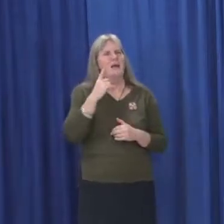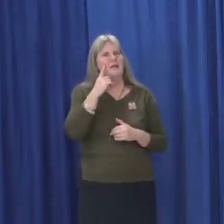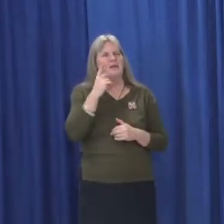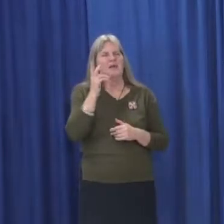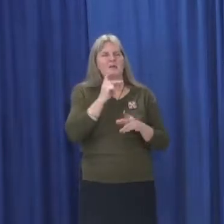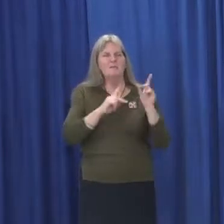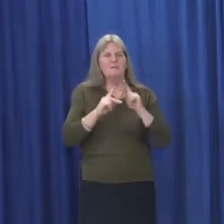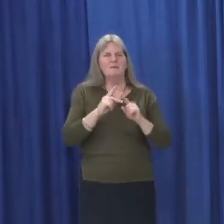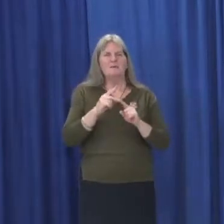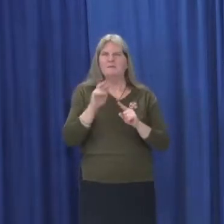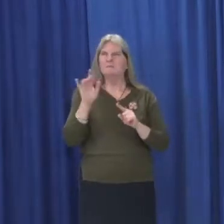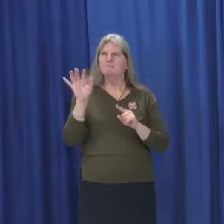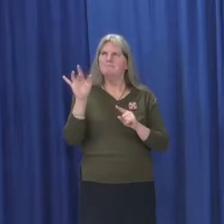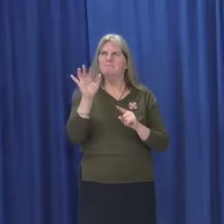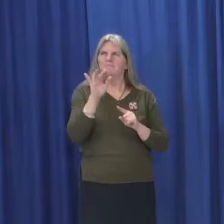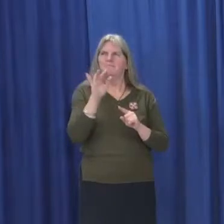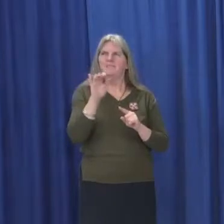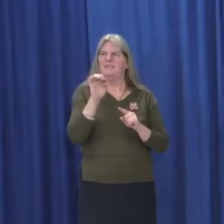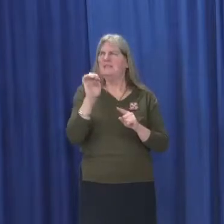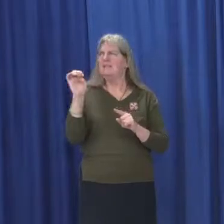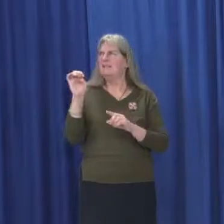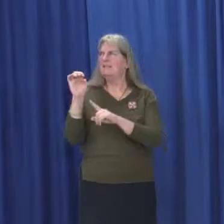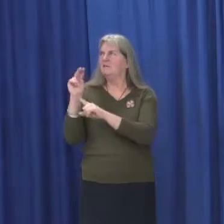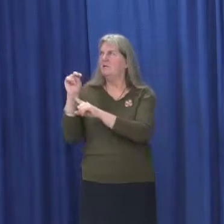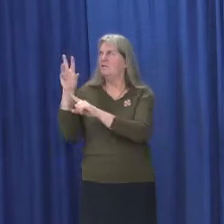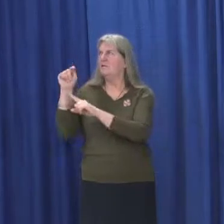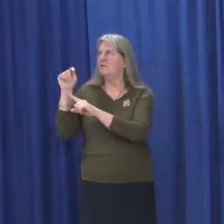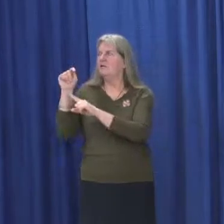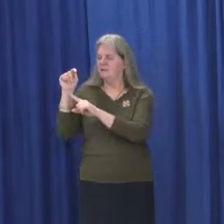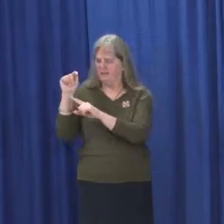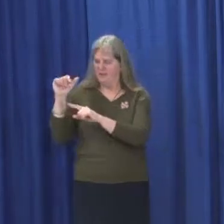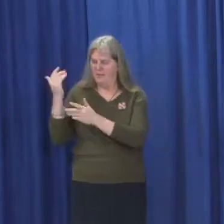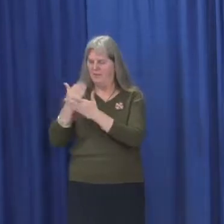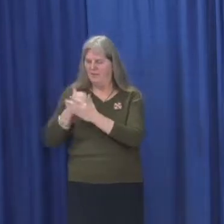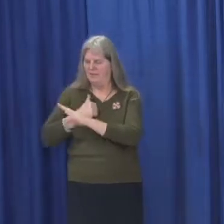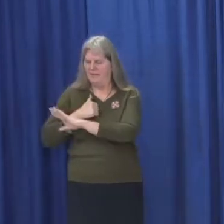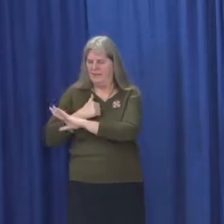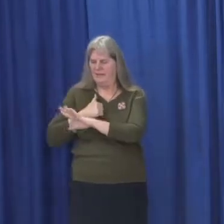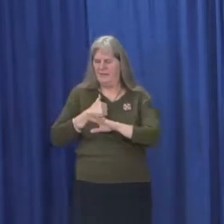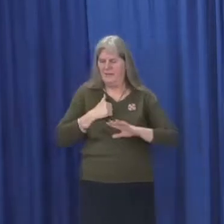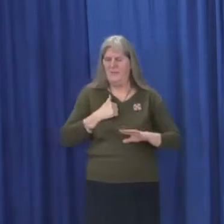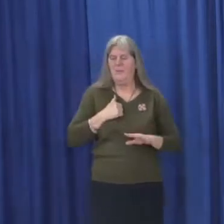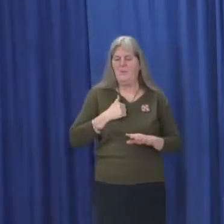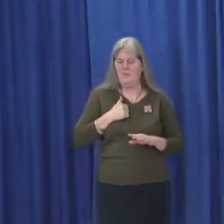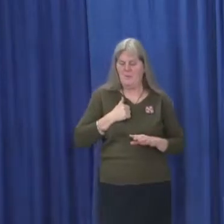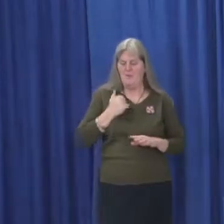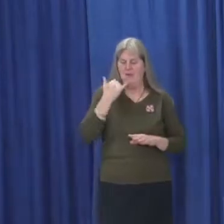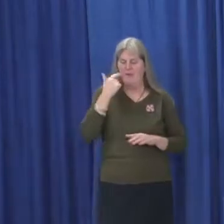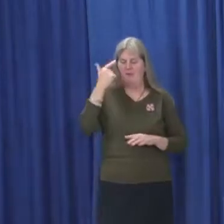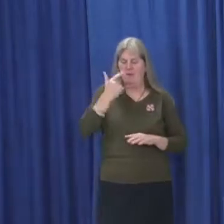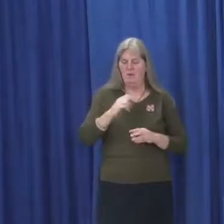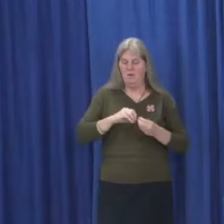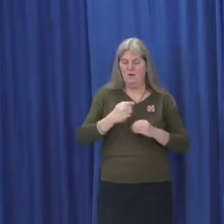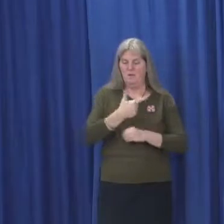People only need to look around to the east of us and south of us to see what's possible when the vaccine rates